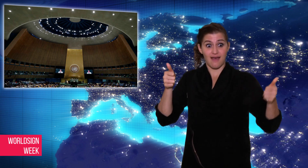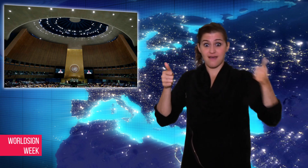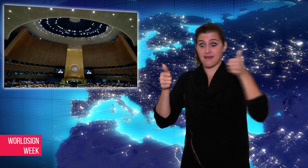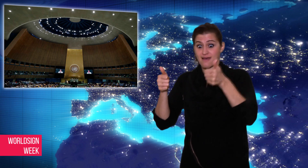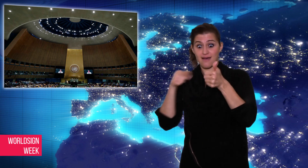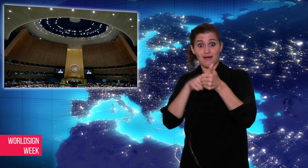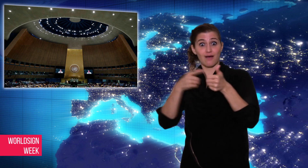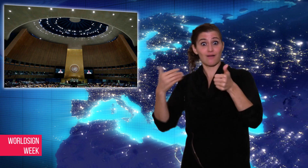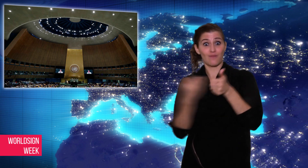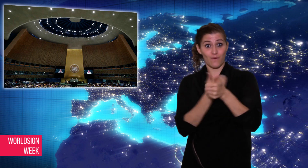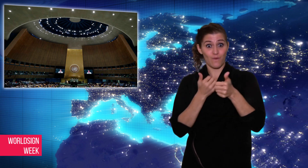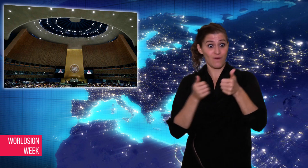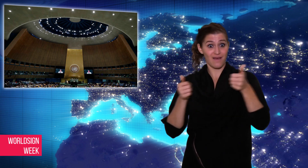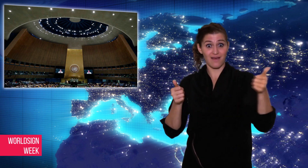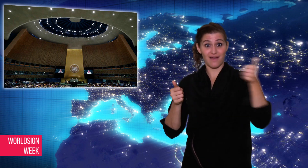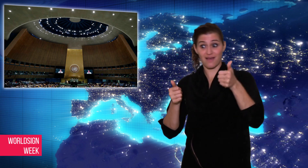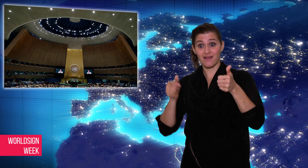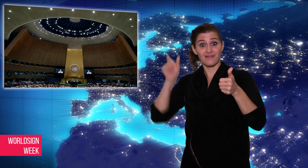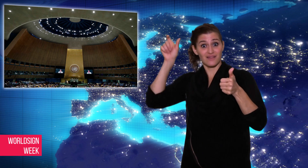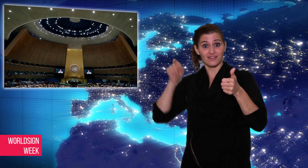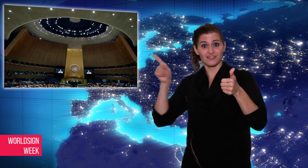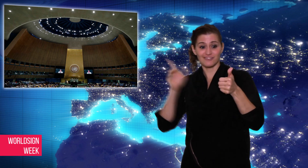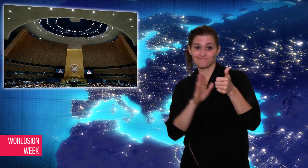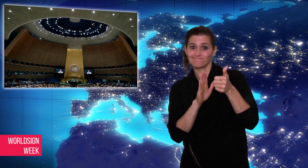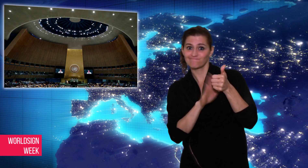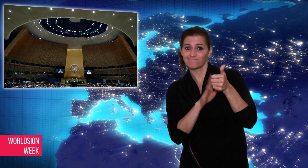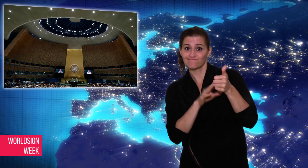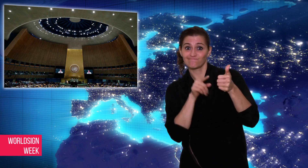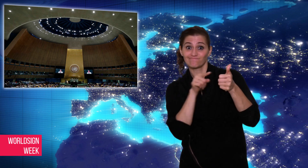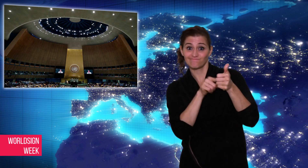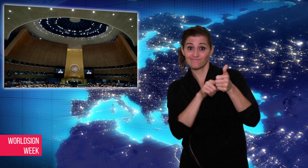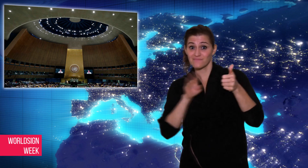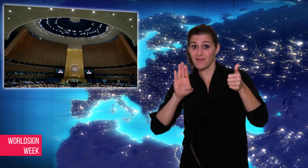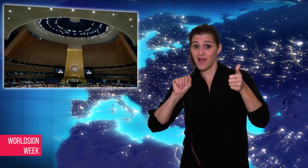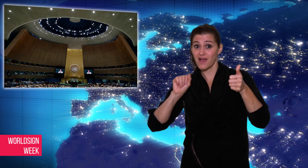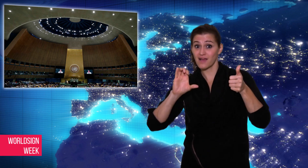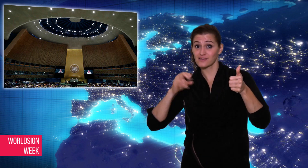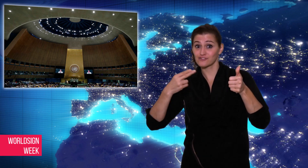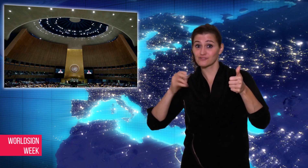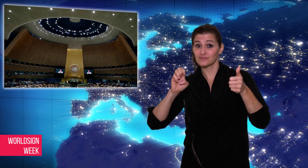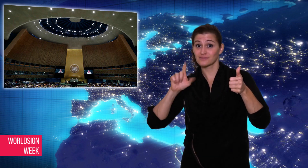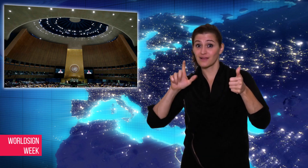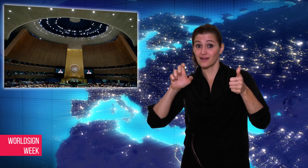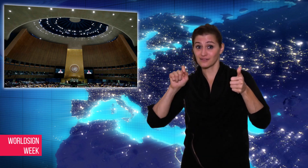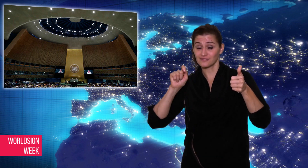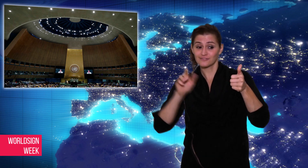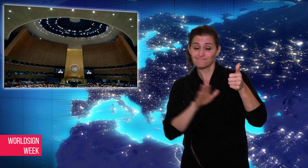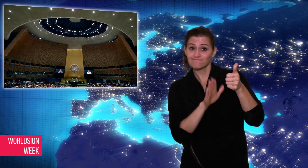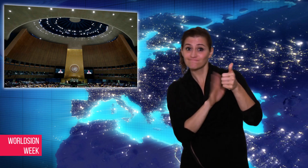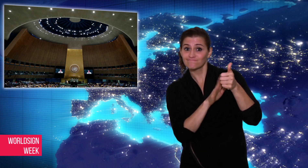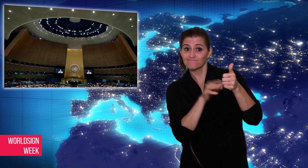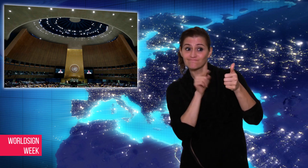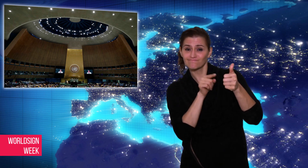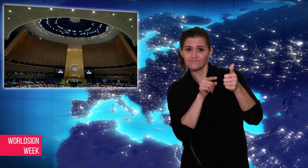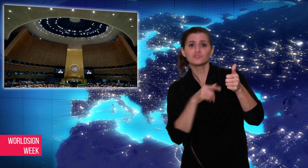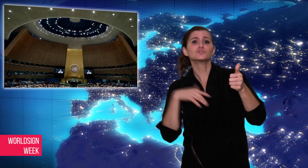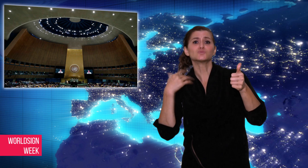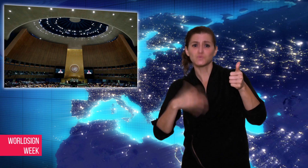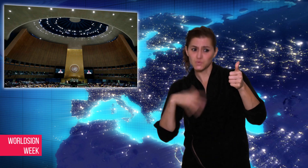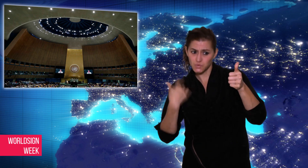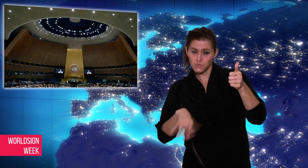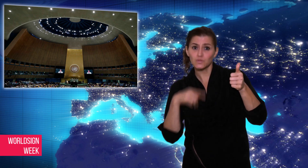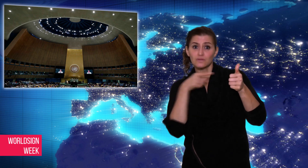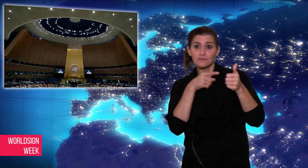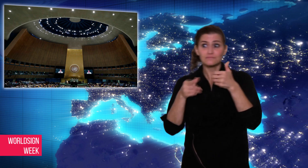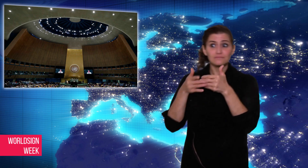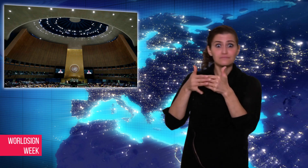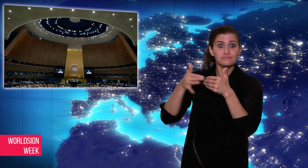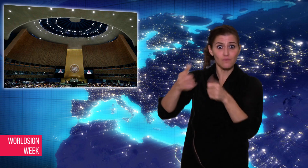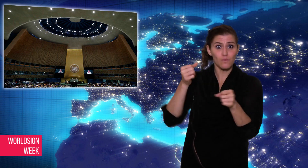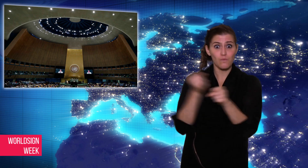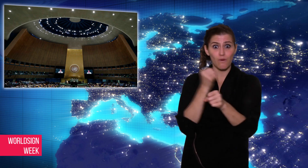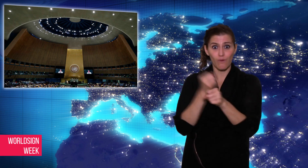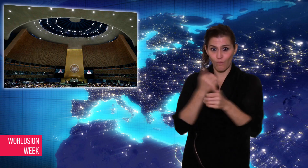getting dictators and demagogues]